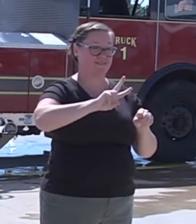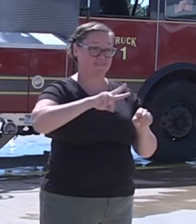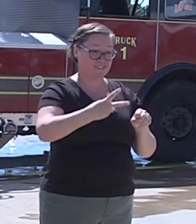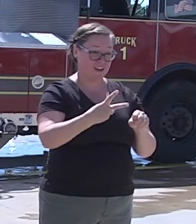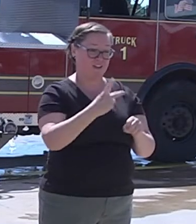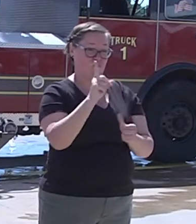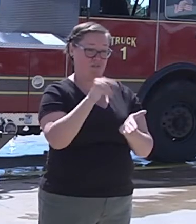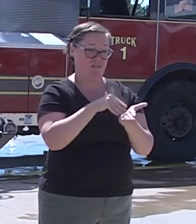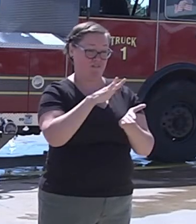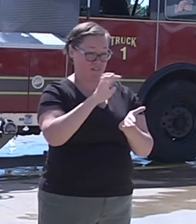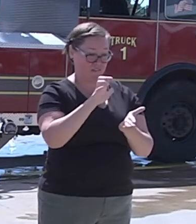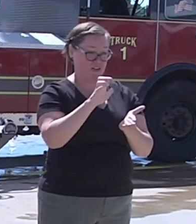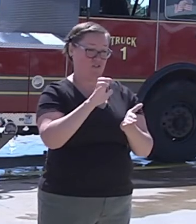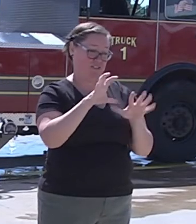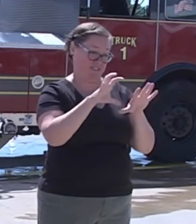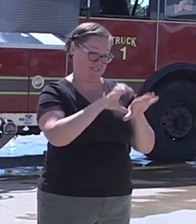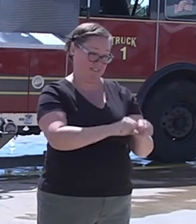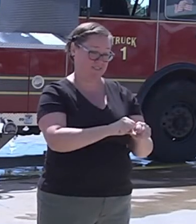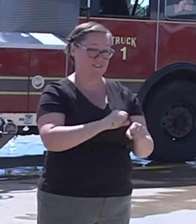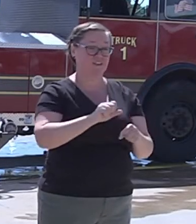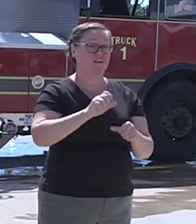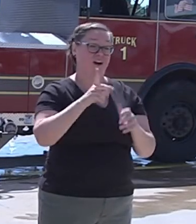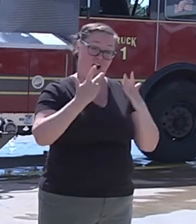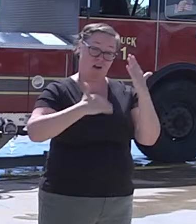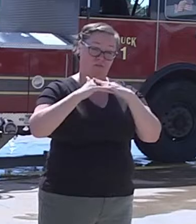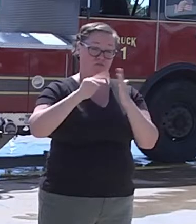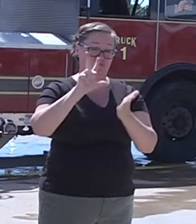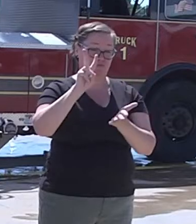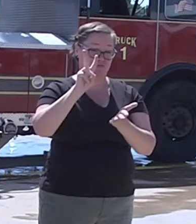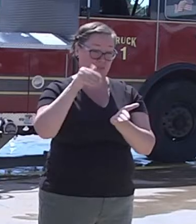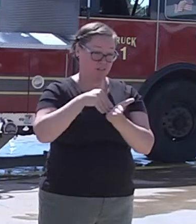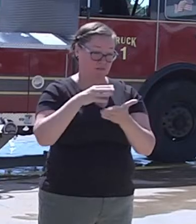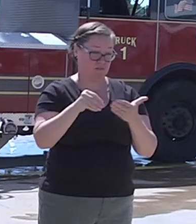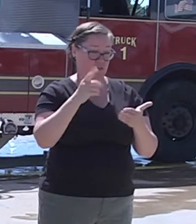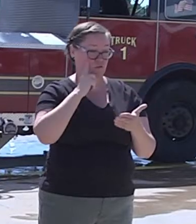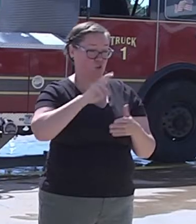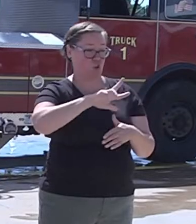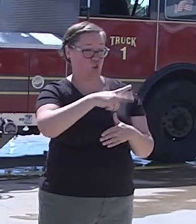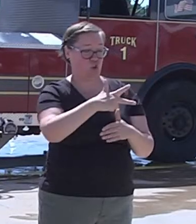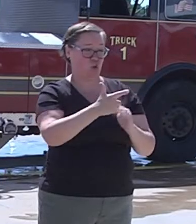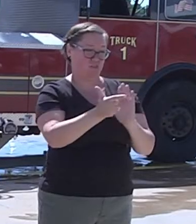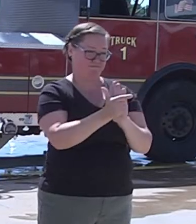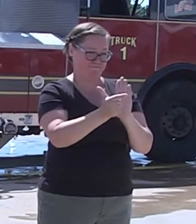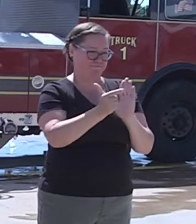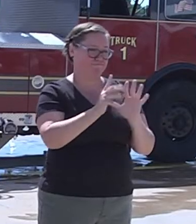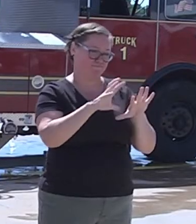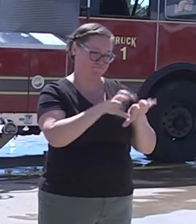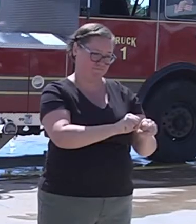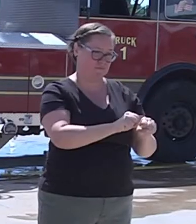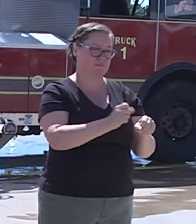offense and up to $2,000 for the third offense again make sure that everyone is following the